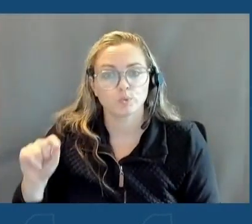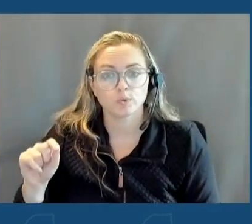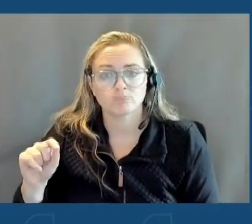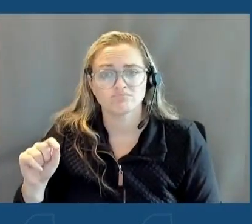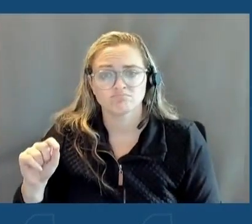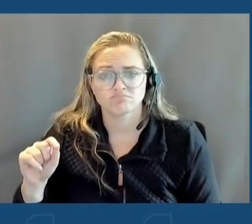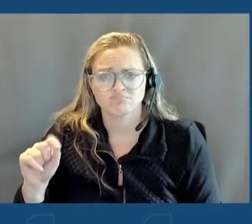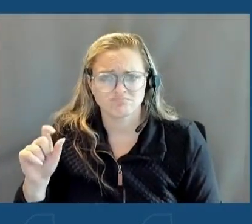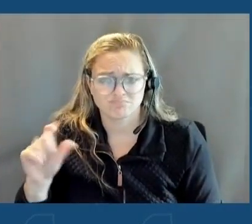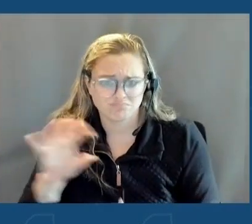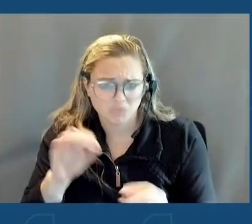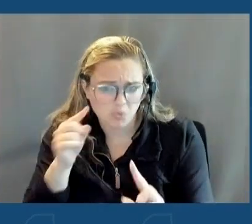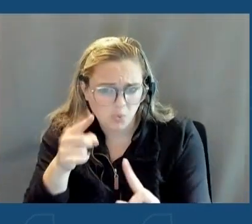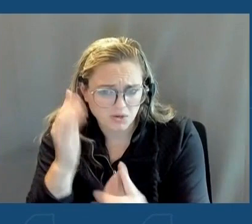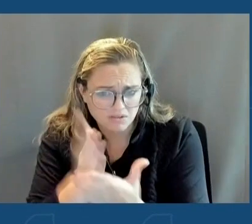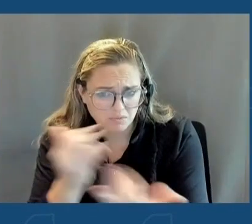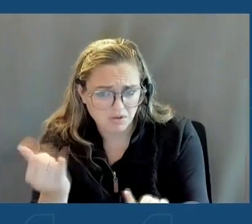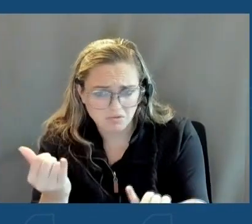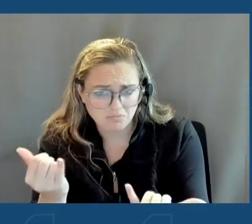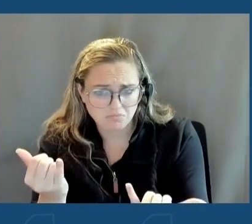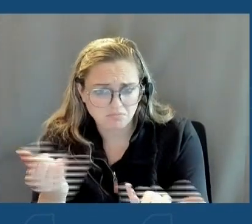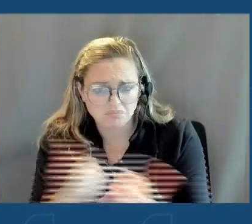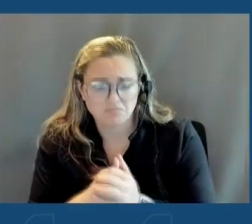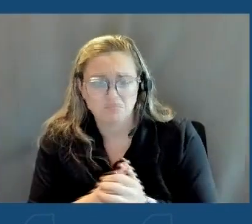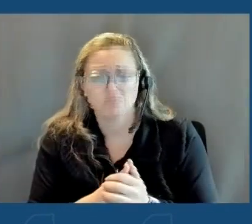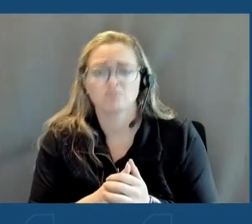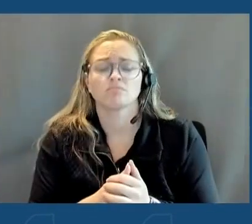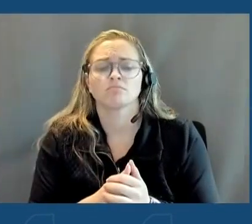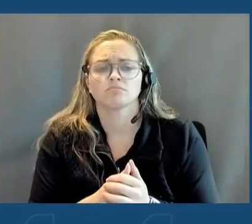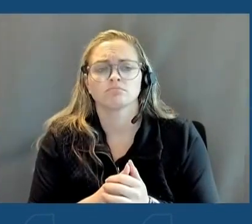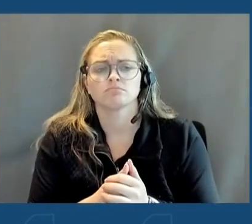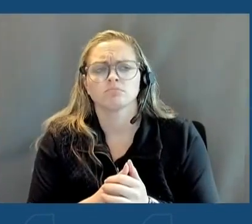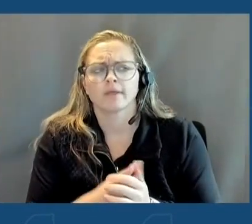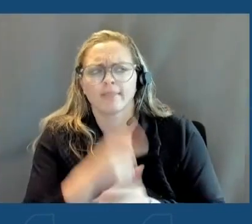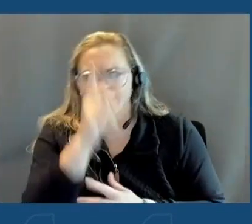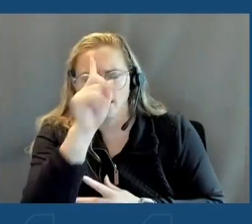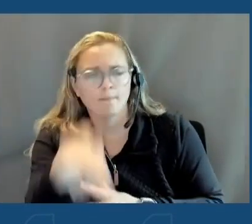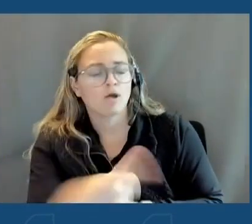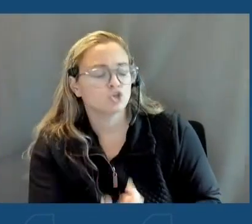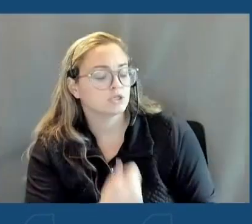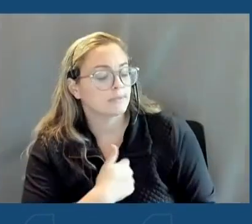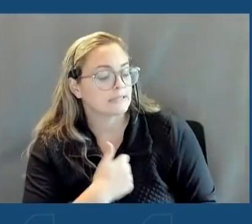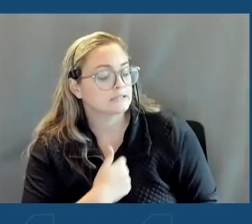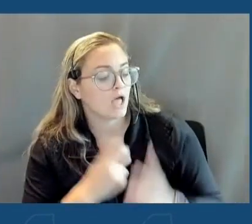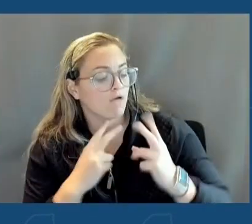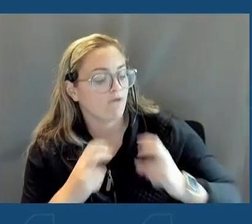AROUND YOU. WE ARE SMART, WE ARE RESILIENT, WE PROTECT EACH OTHER AND WE